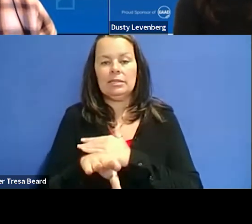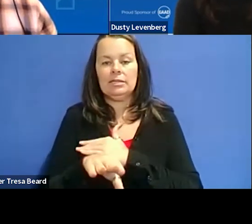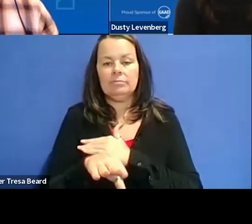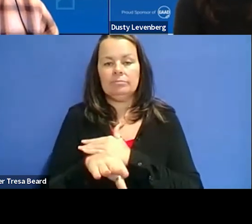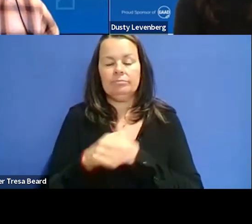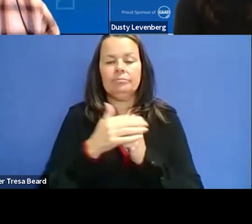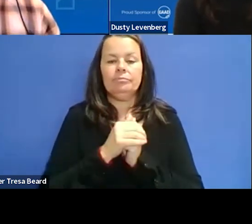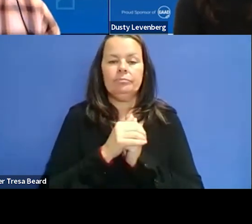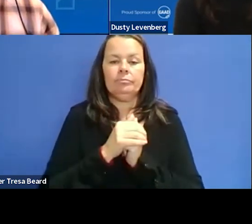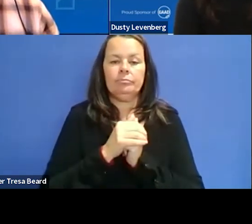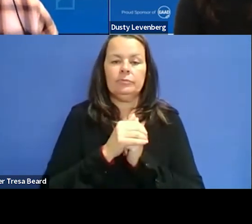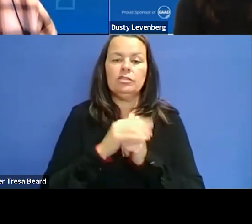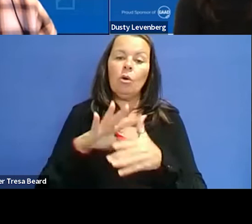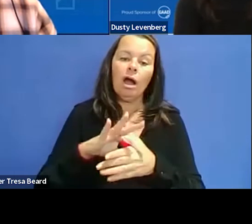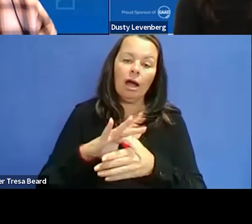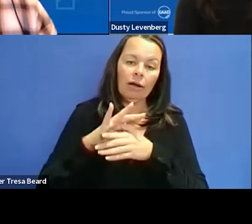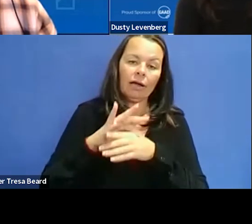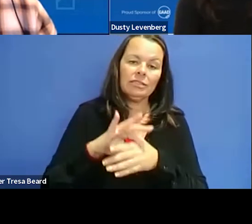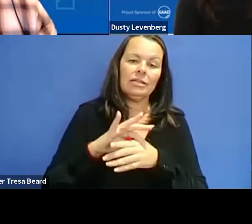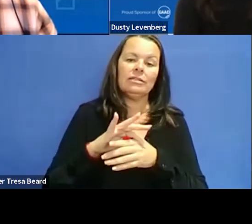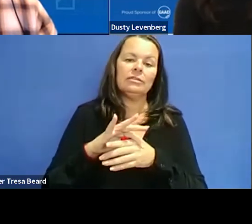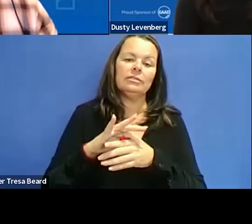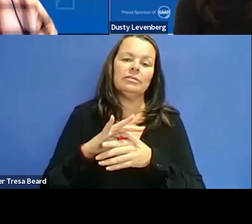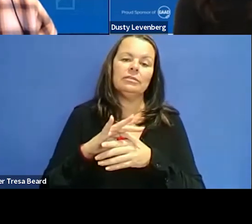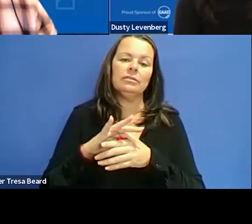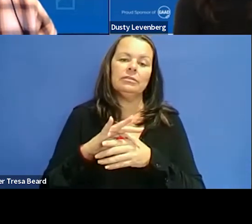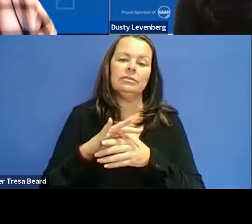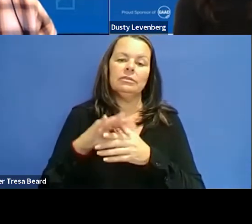I believe they should be held to adhering to those guidelines.